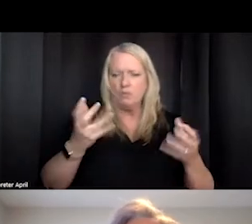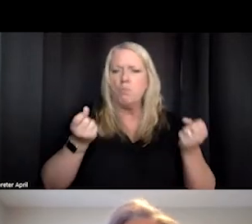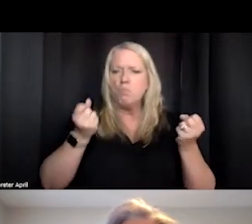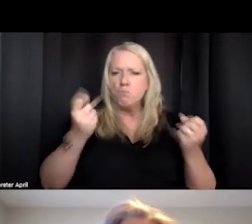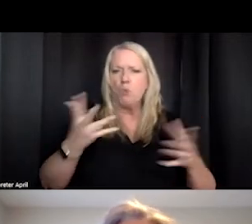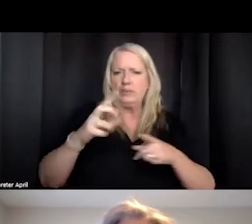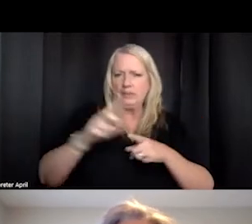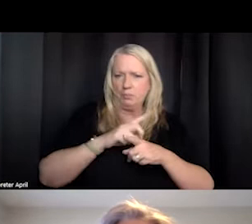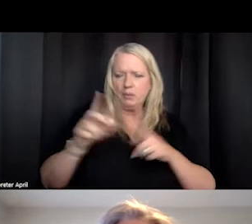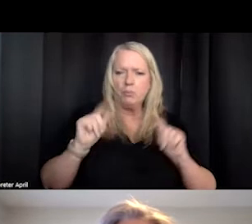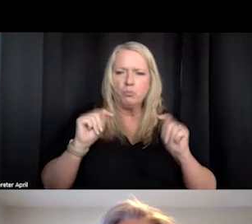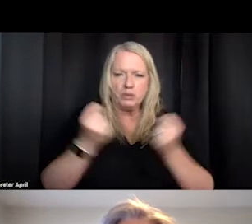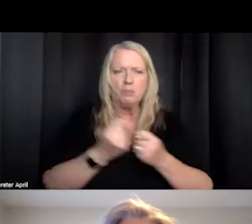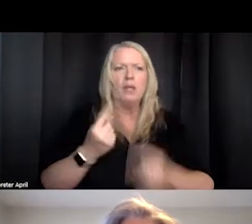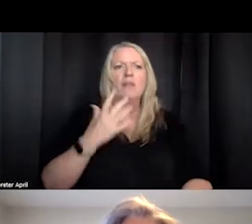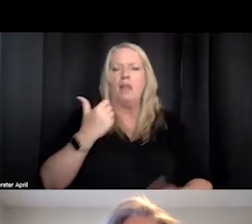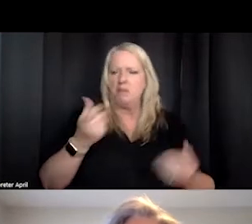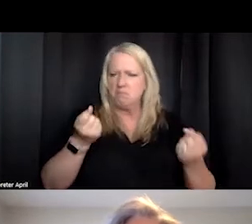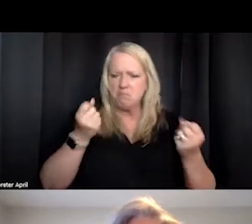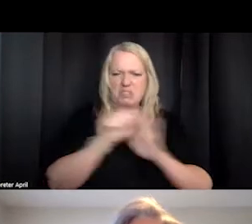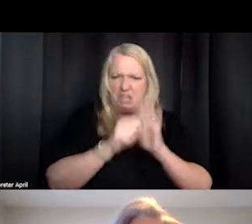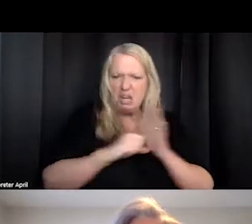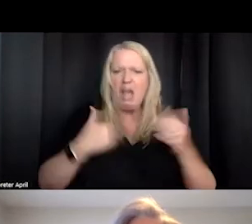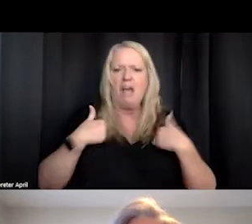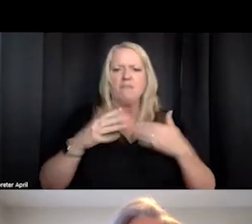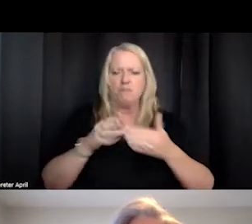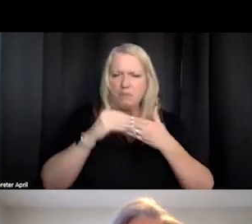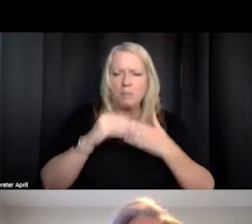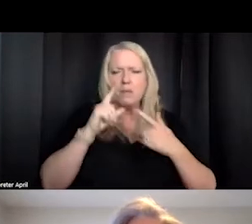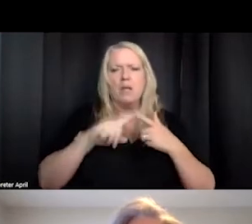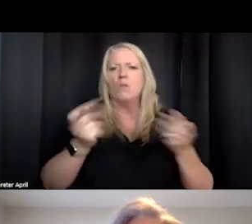STATE HAVE FLEXIBILITY IN TERMS OF WHAT THAT MULTIDISCIPLINARY TEAM LOOKS LIKE.